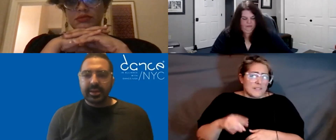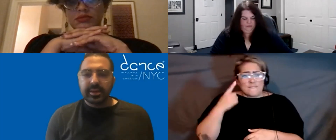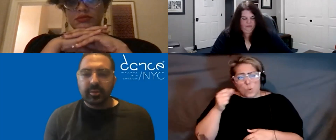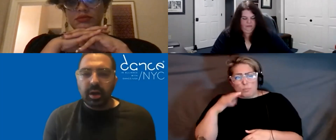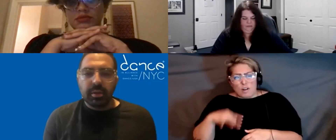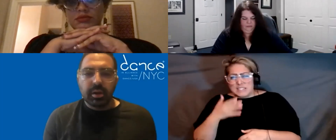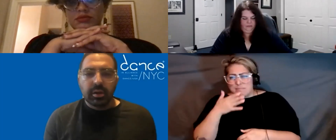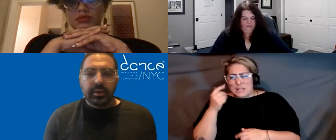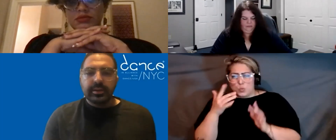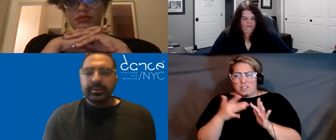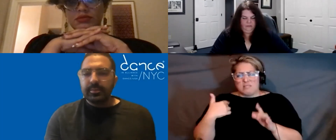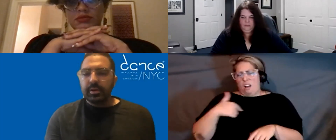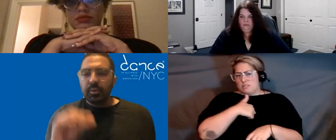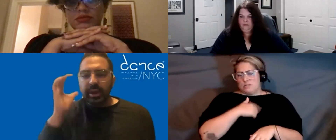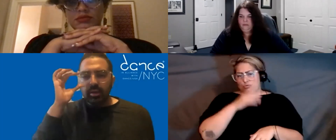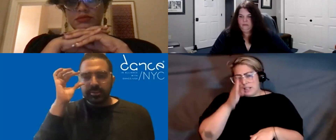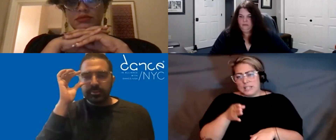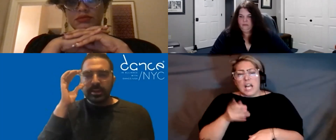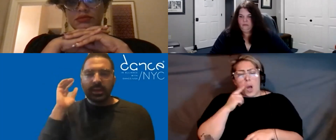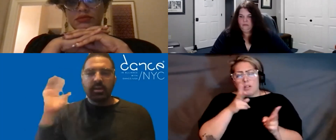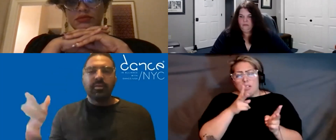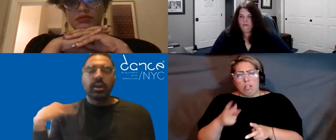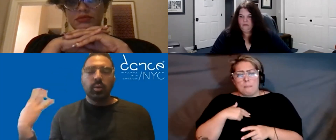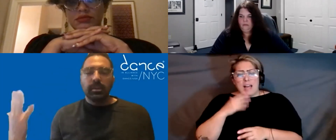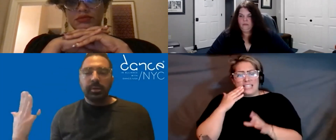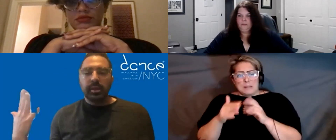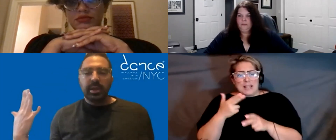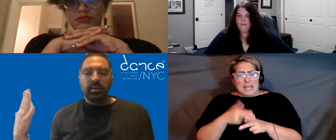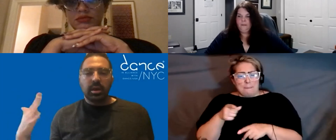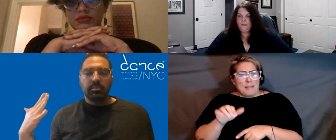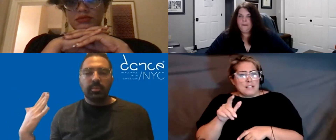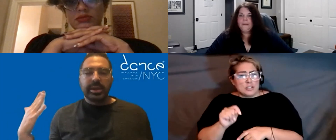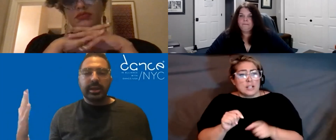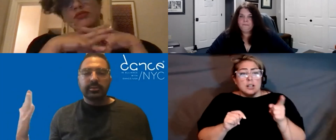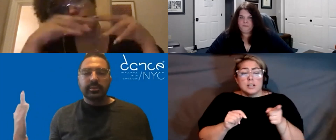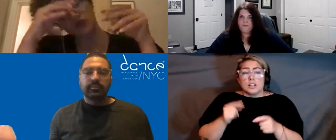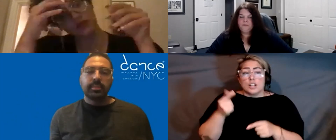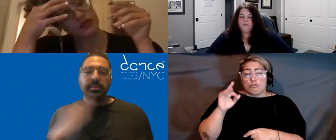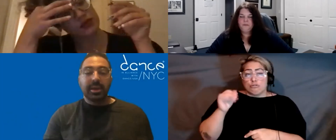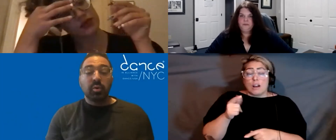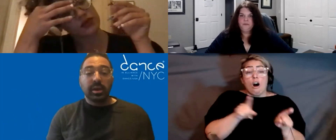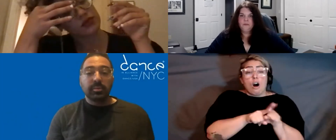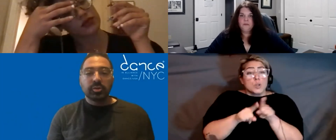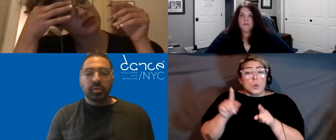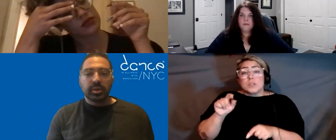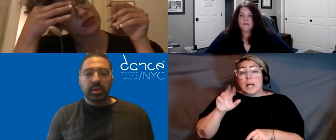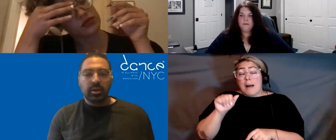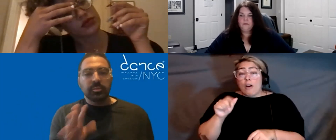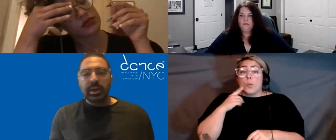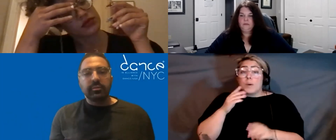Tamara we also send a follow-up email on Mondays for people not able to join the call. Do you mind if we include your email for all those